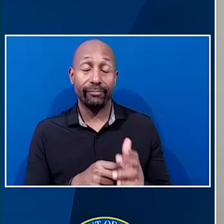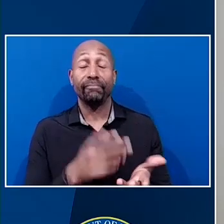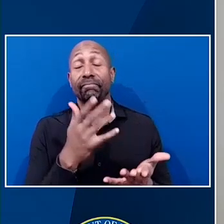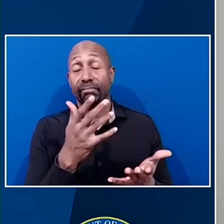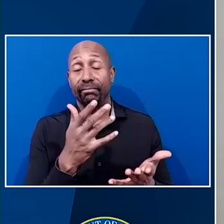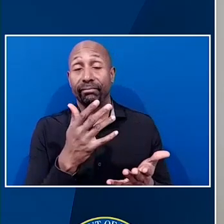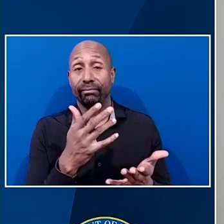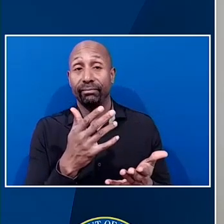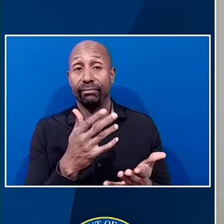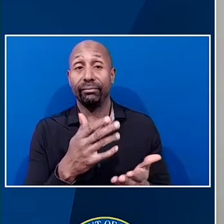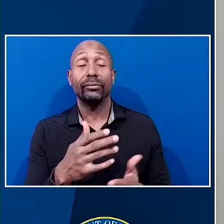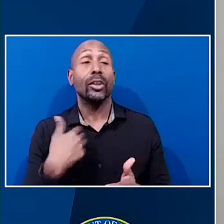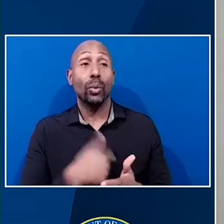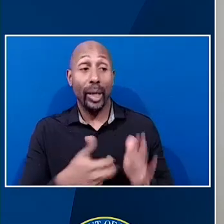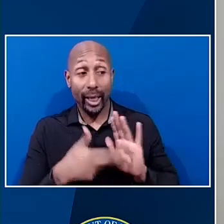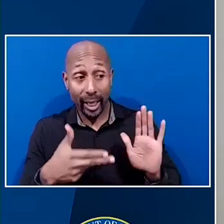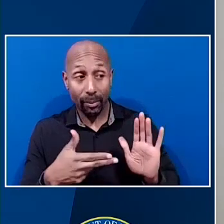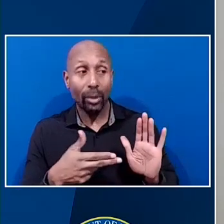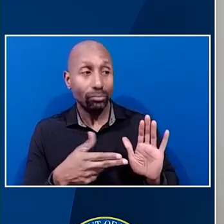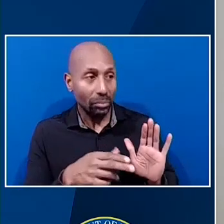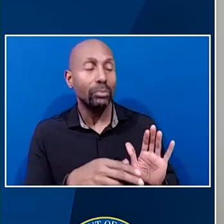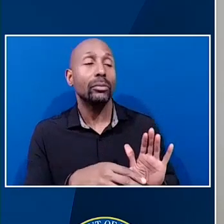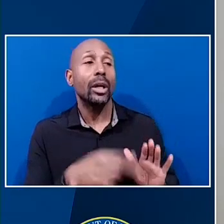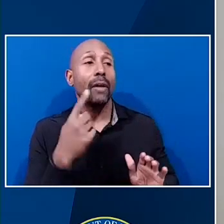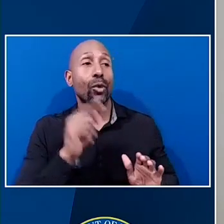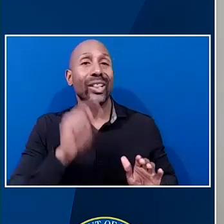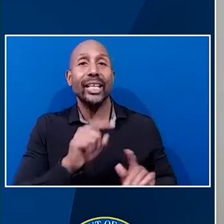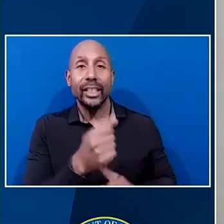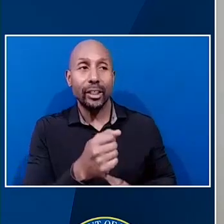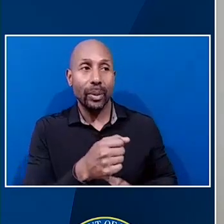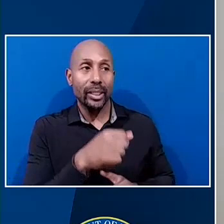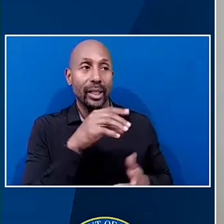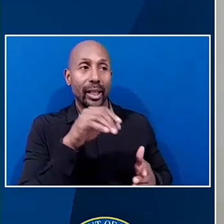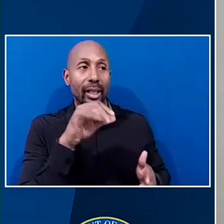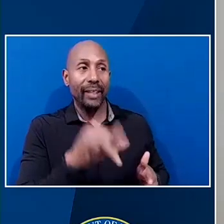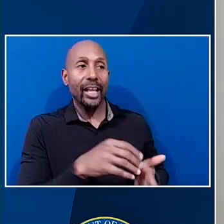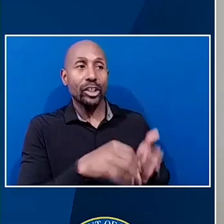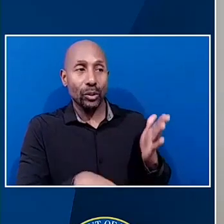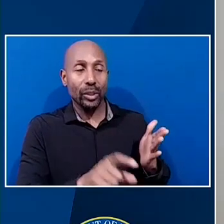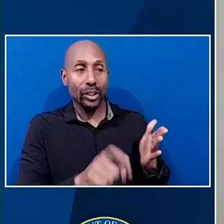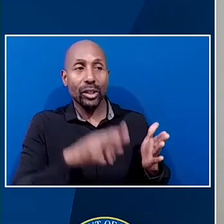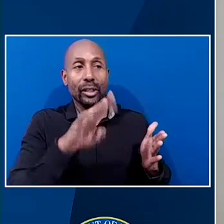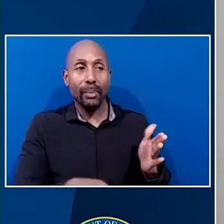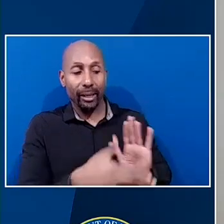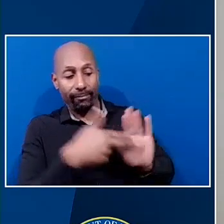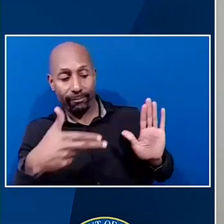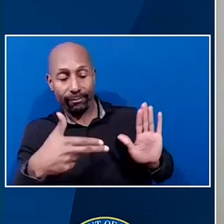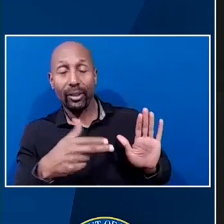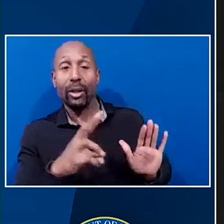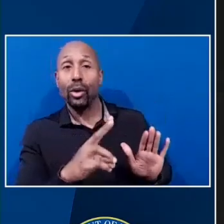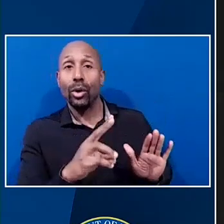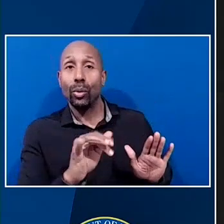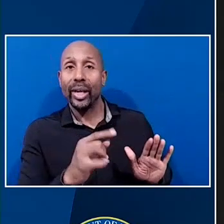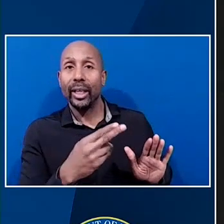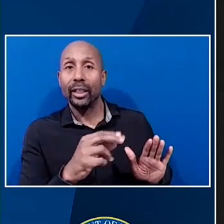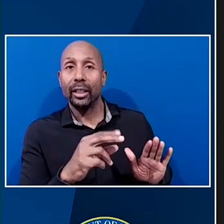circumstances or we do not. And so we have gone and simply replaced the provision. Alright.